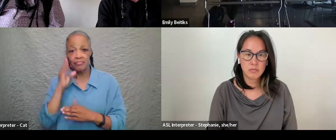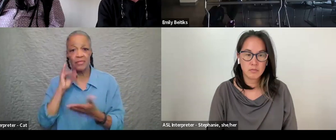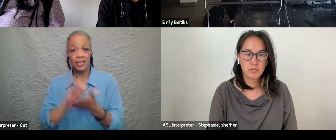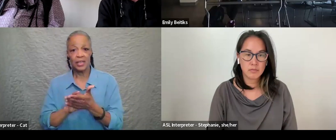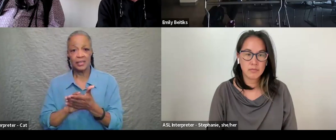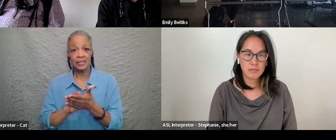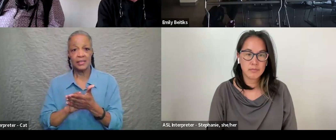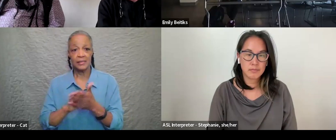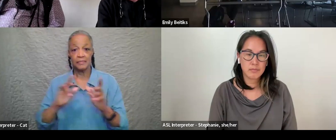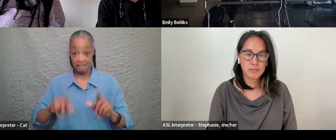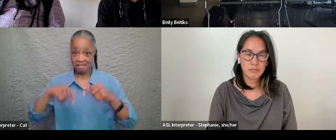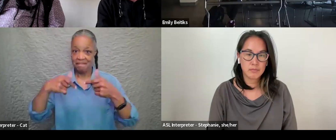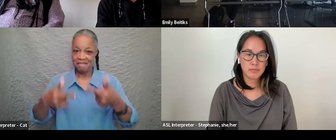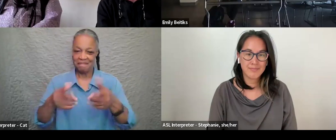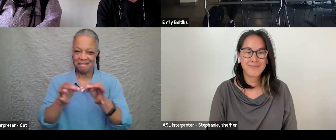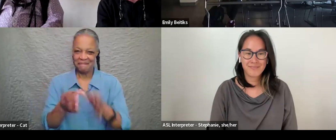I can imagine.